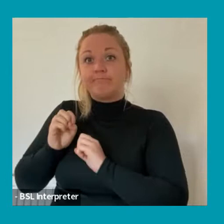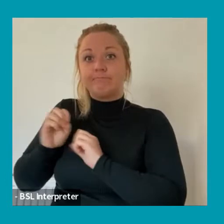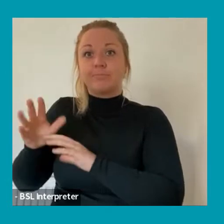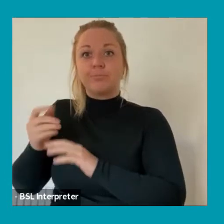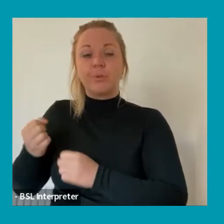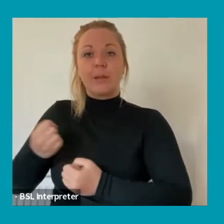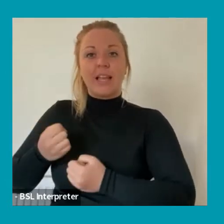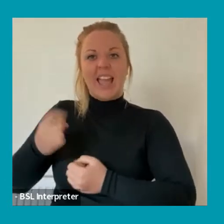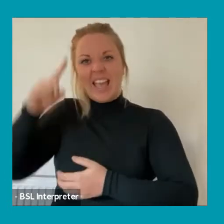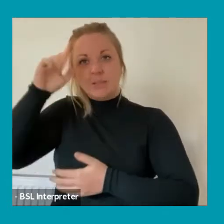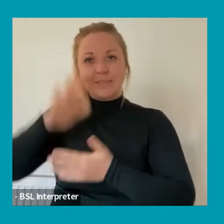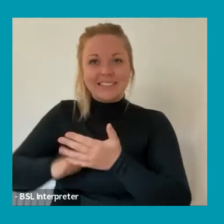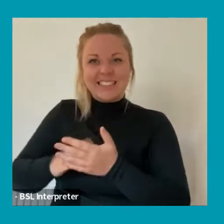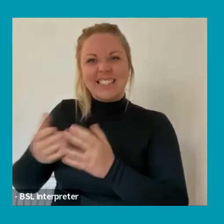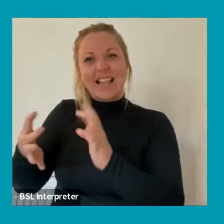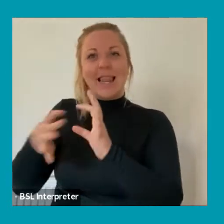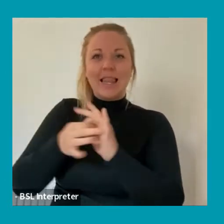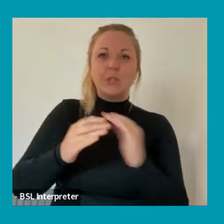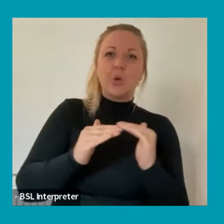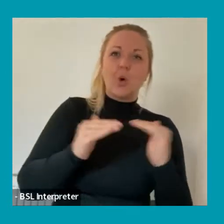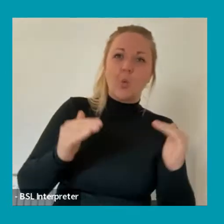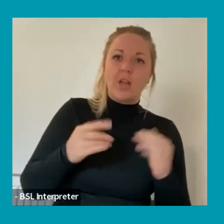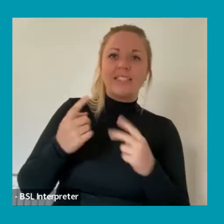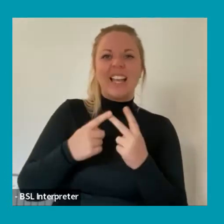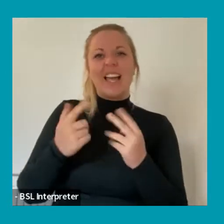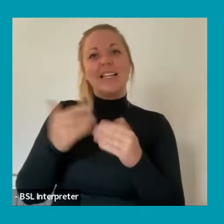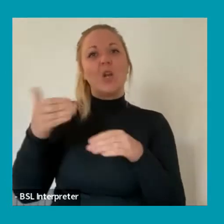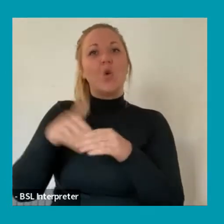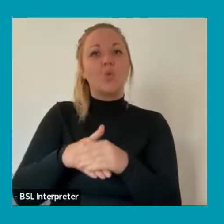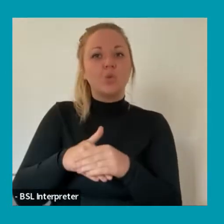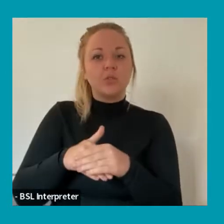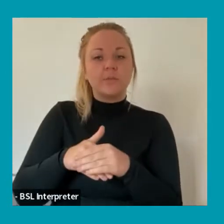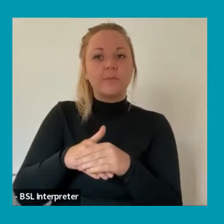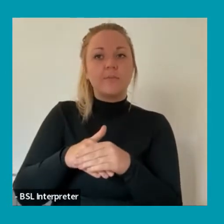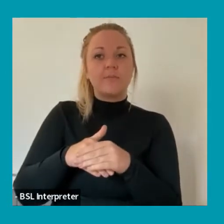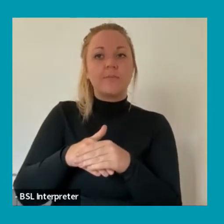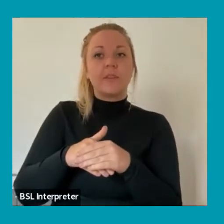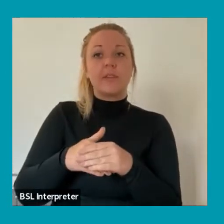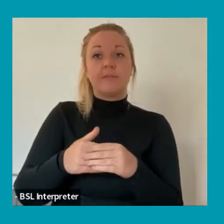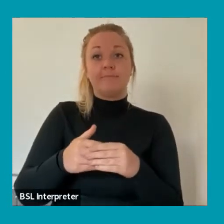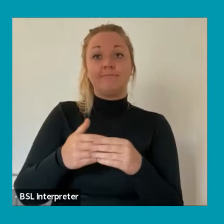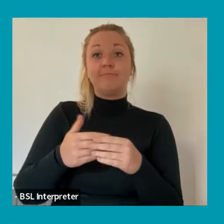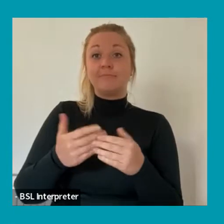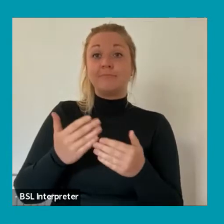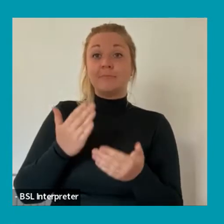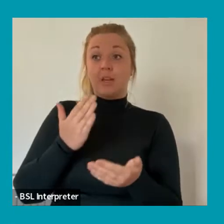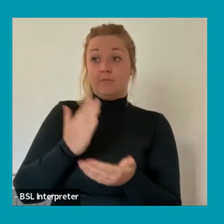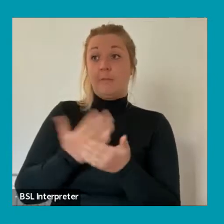equality, diversity and inclusion And the former co-chair of our staff network the disability and Wellbeing net York